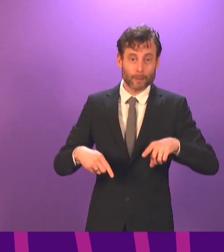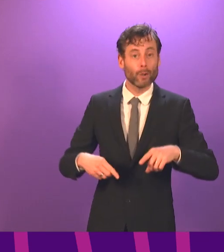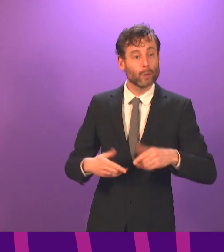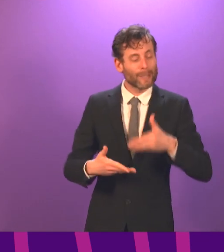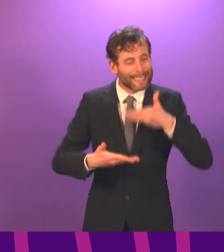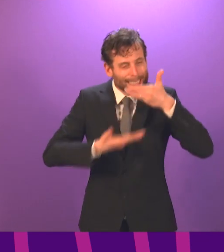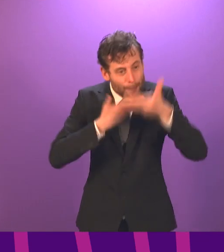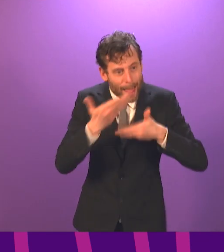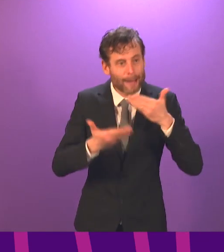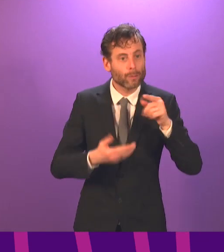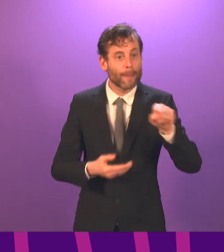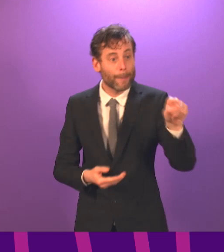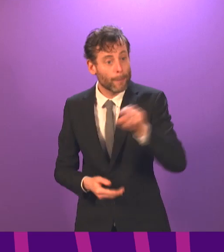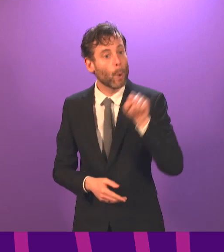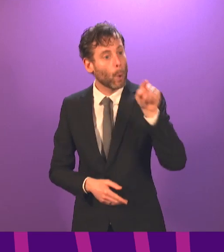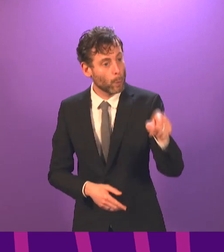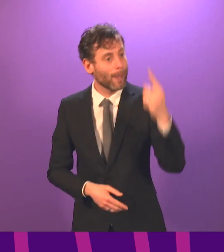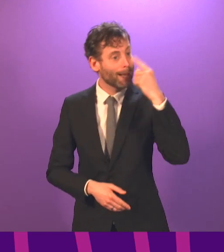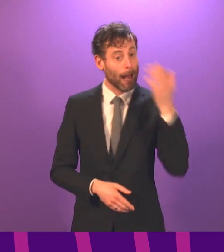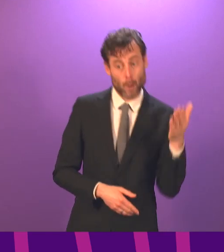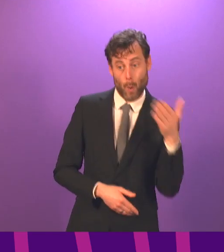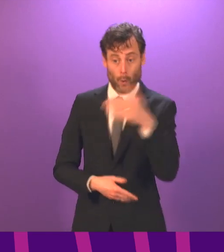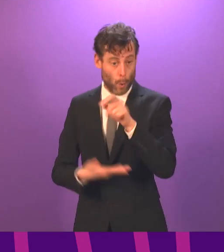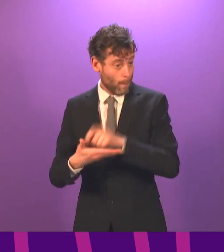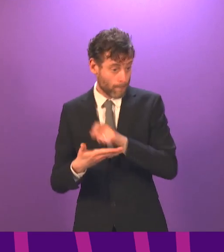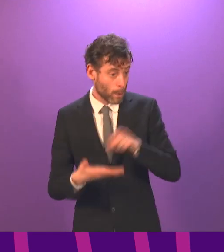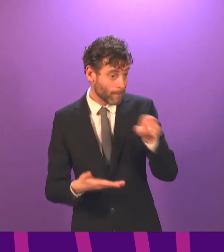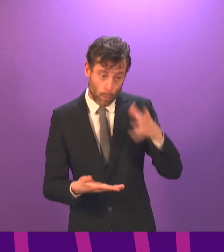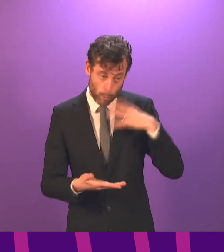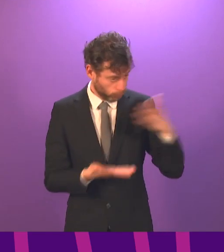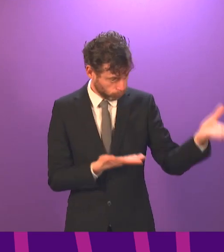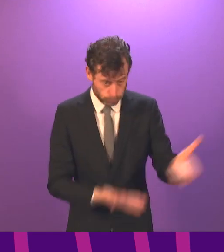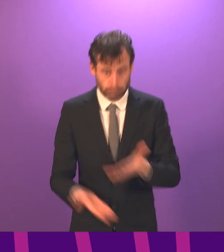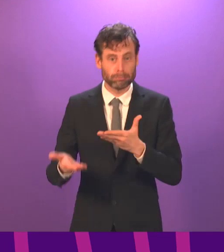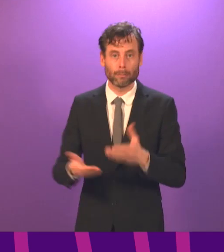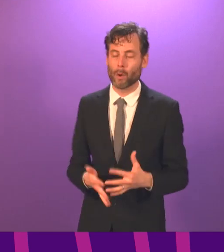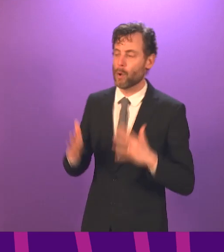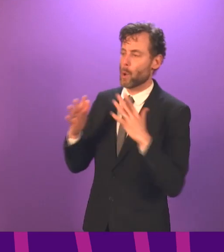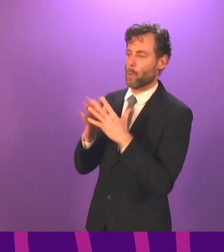it is possible to go and cast their vote in person if that is what they require to do. Willie Rennie (North East Fife) (LD):